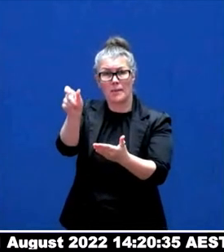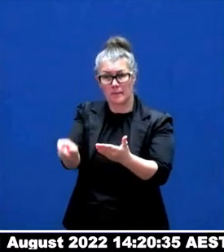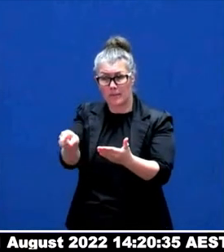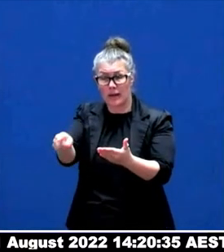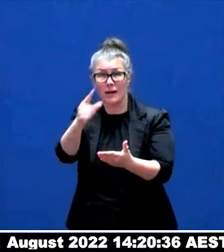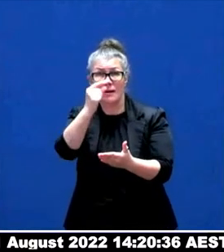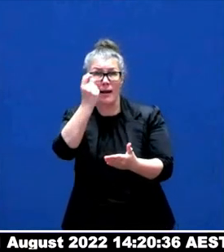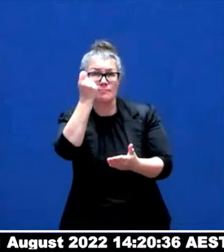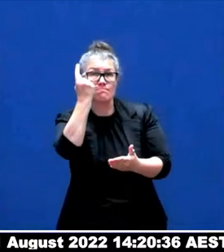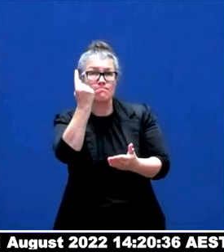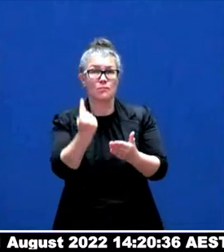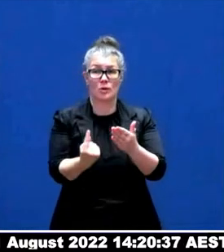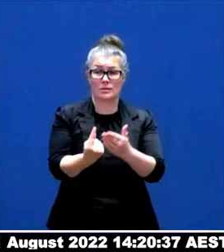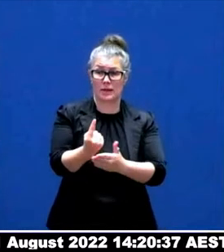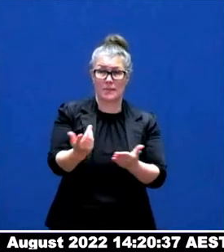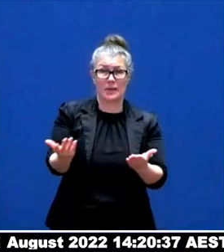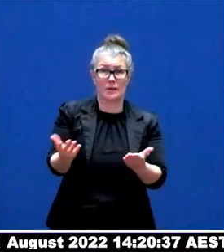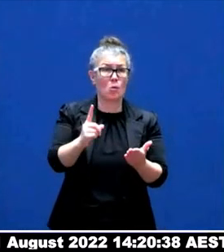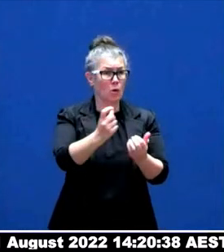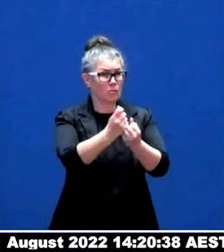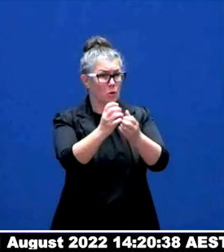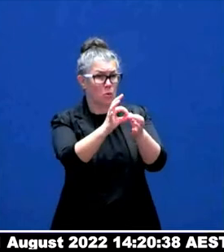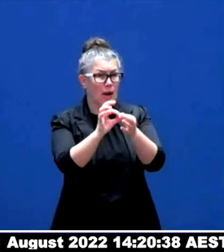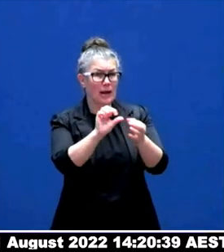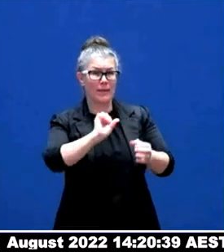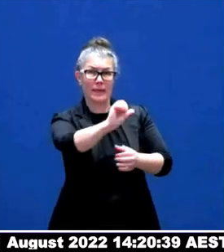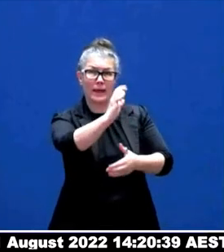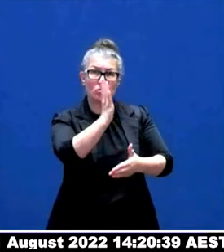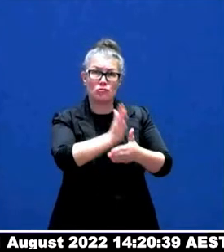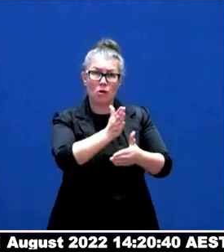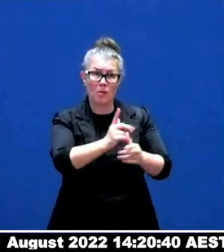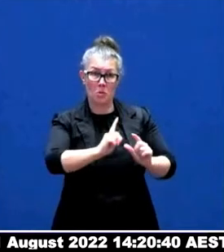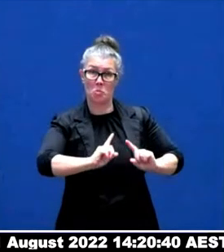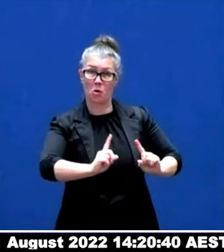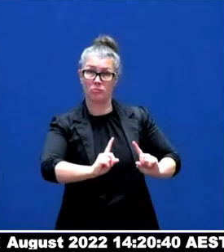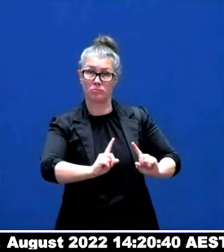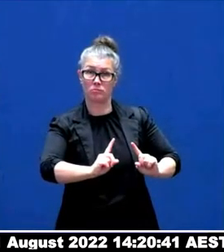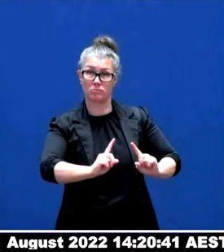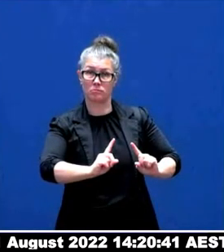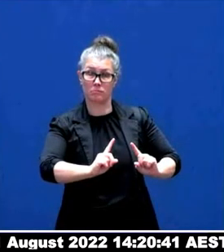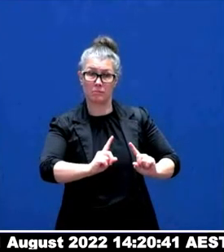understand what the support coordinator is meant to do and has the opportunity of